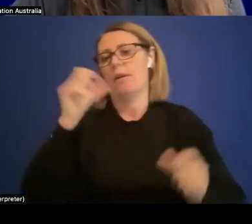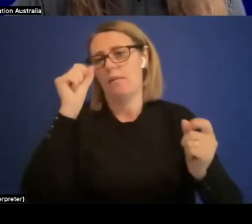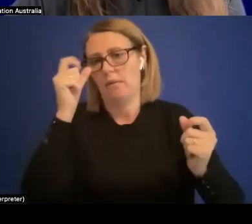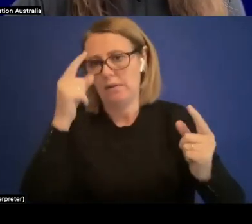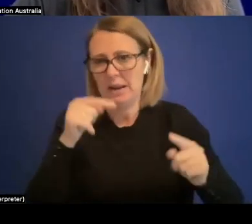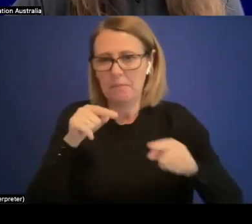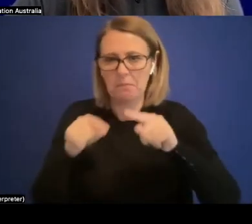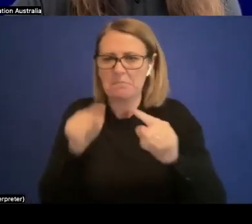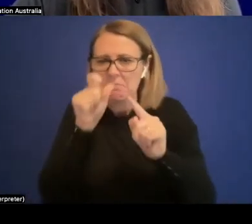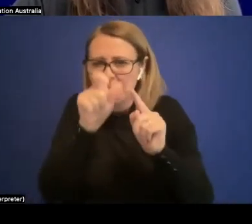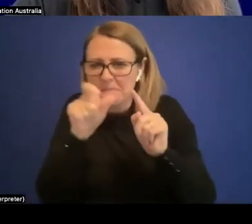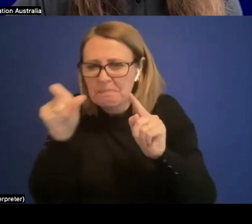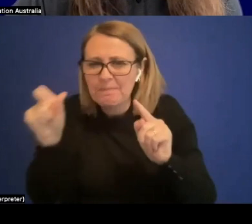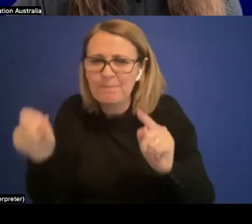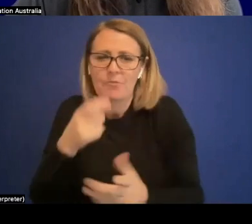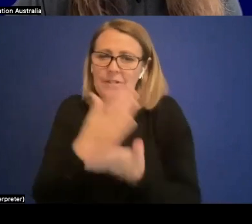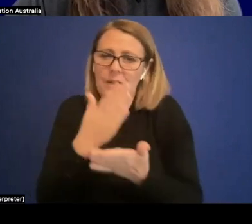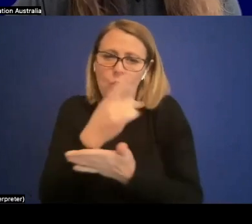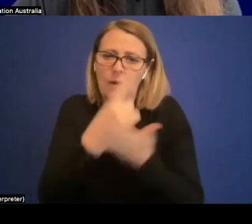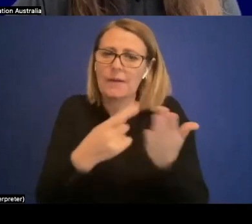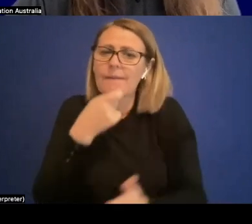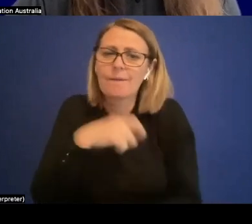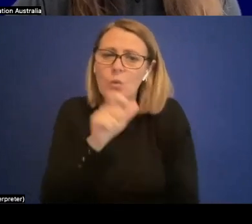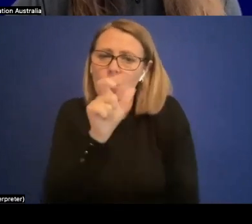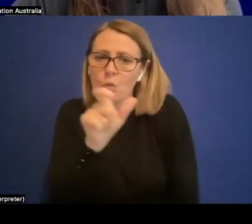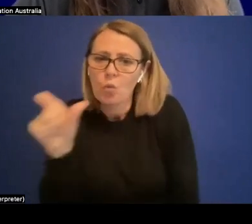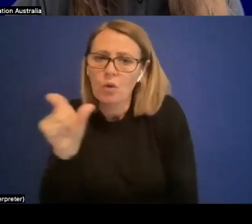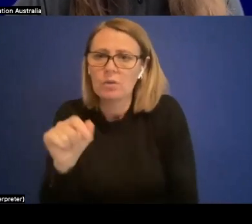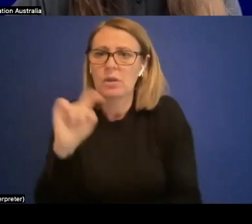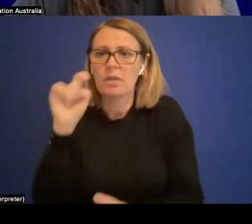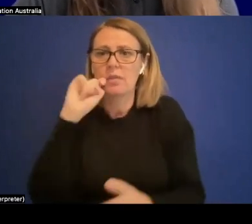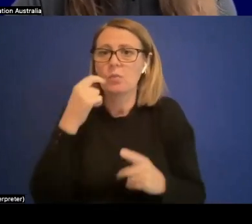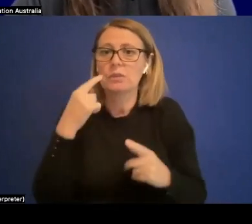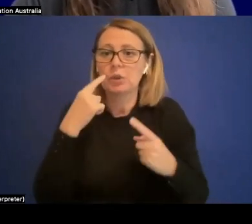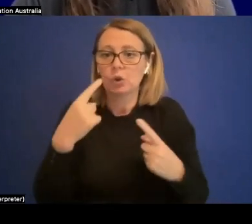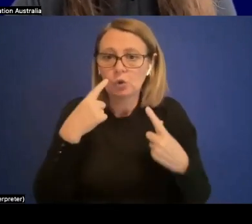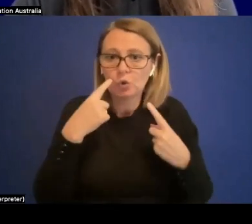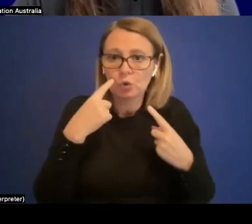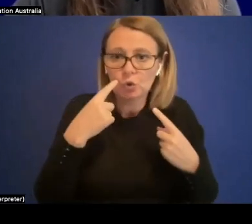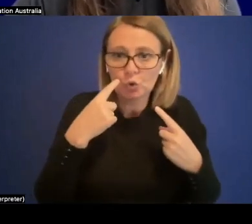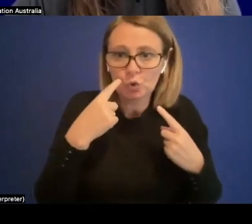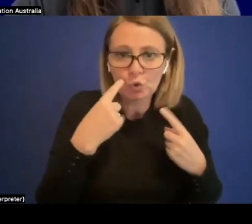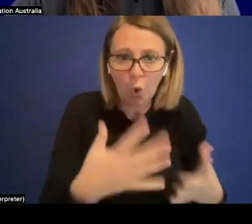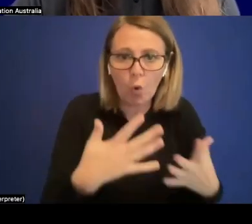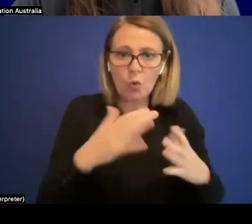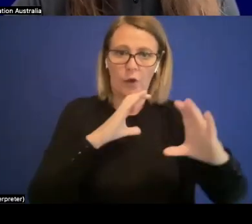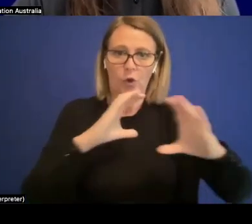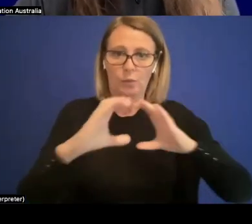few words. They would use leading, so showing their communication partner what they wanted,